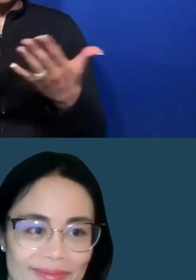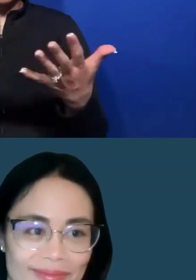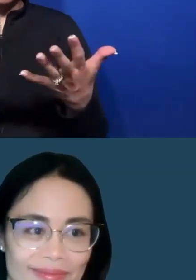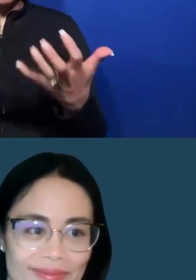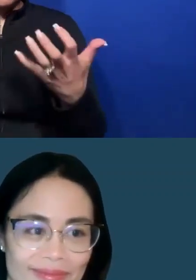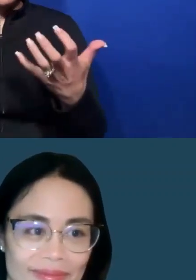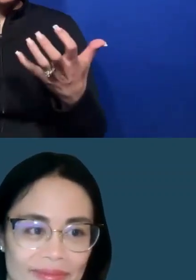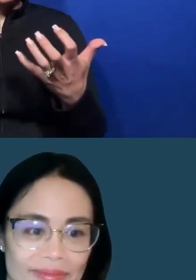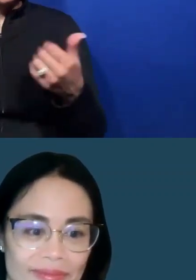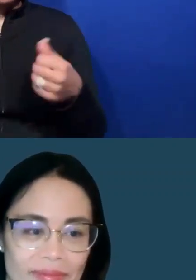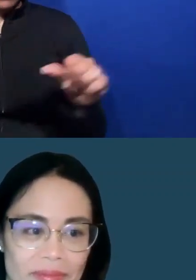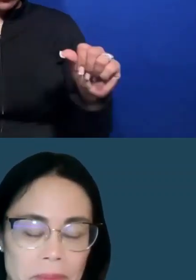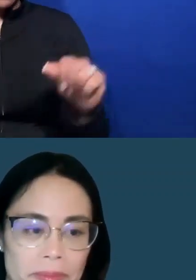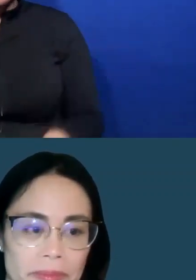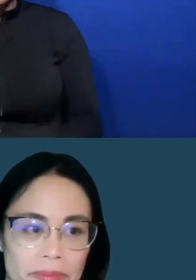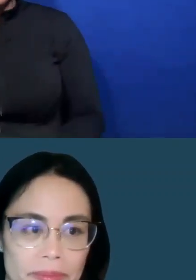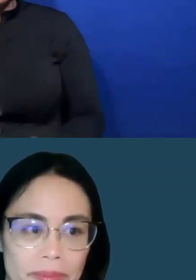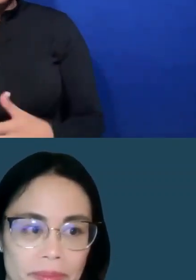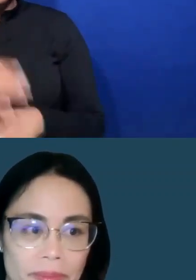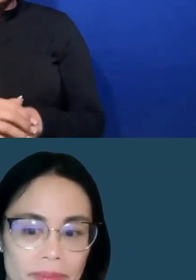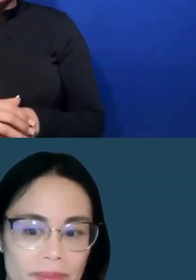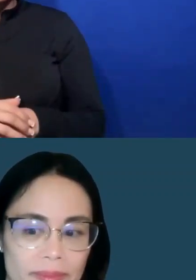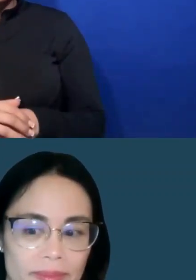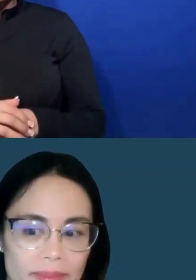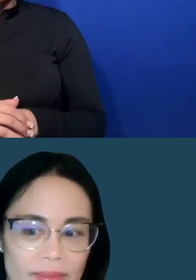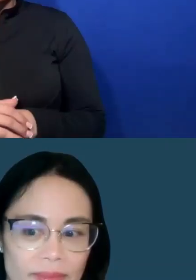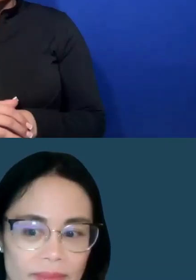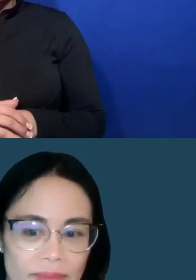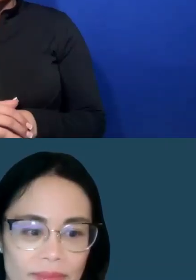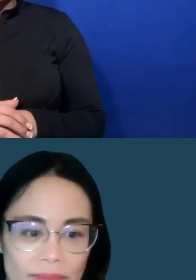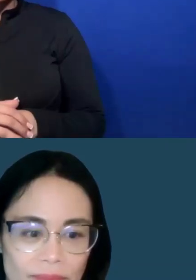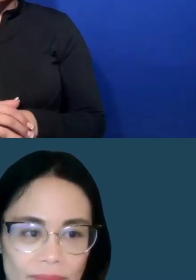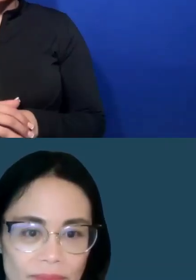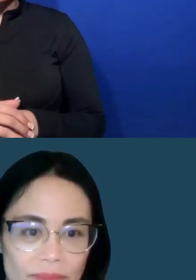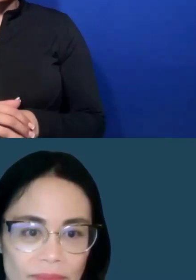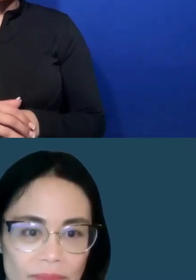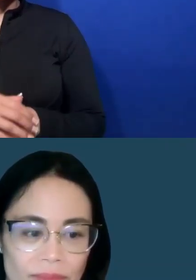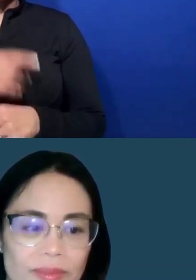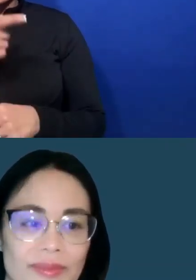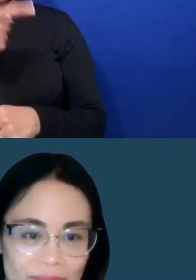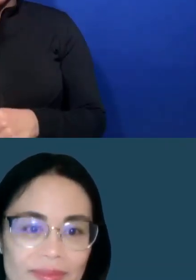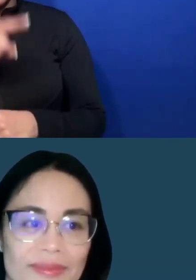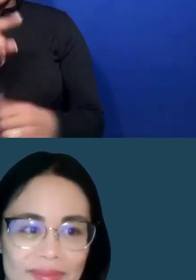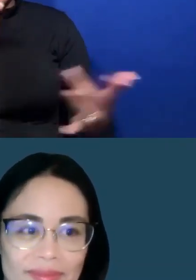So my, my if you can tell me on but like you mentioned to connect with you guys then we can